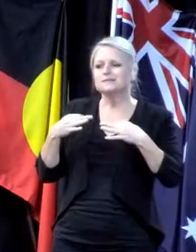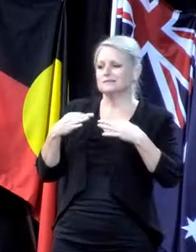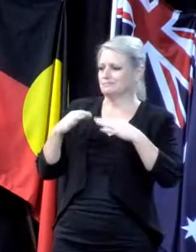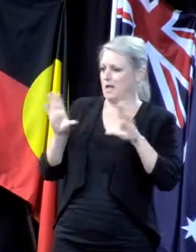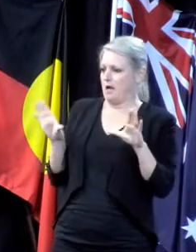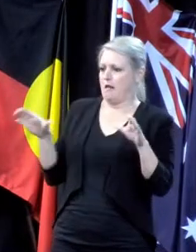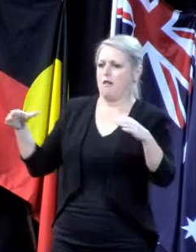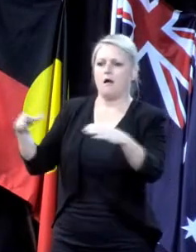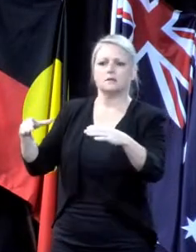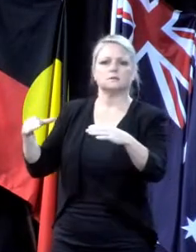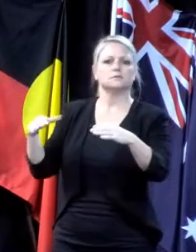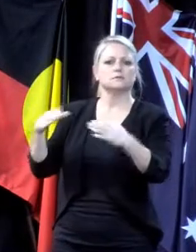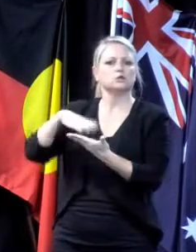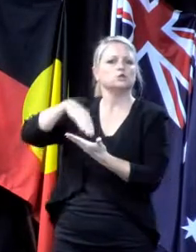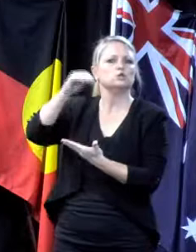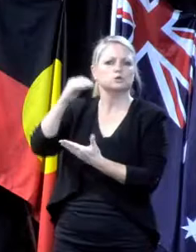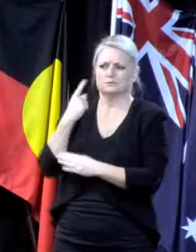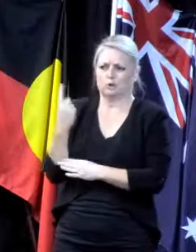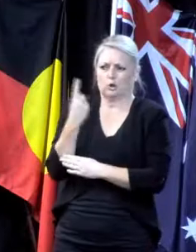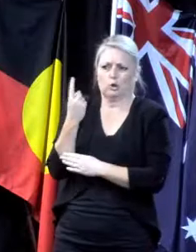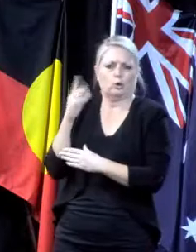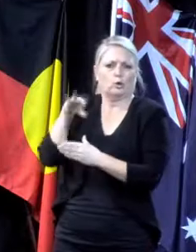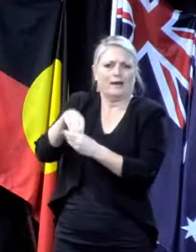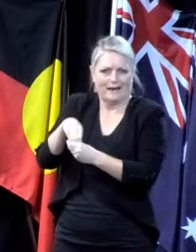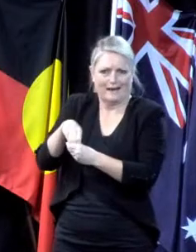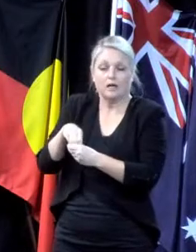into the classroom, so that we decided the year before.